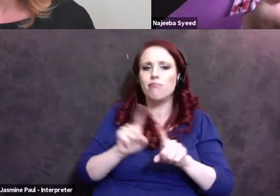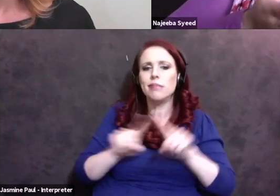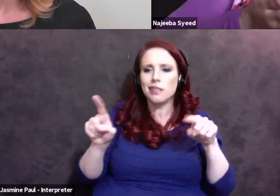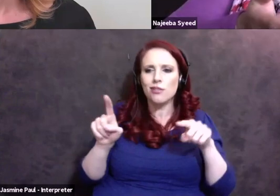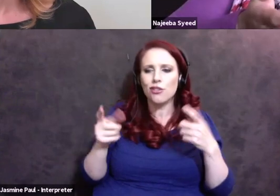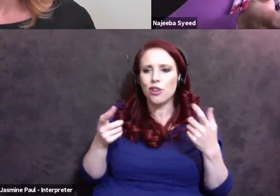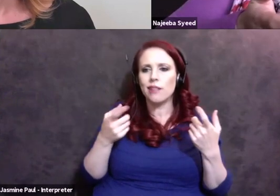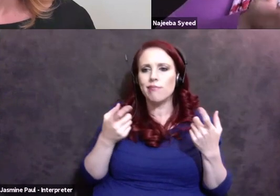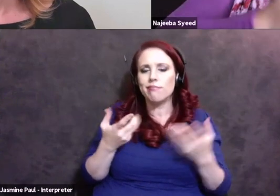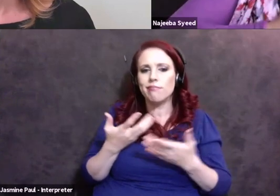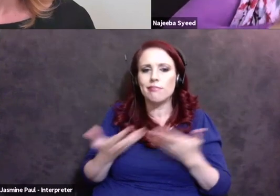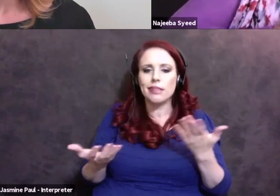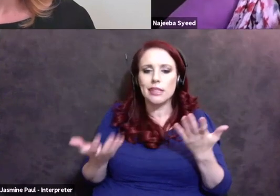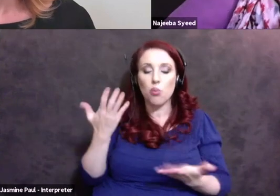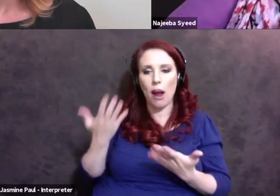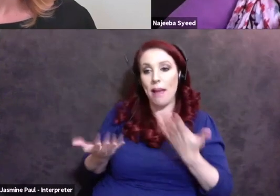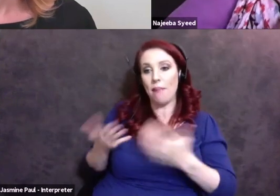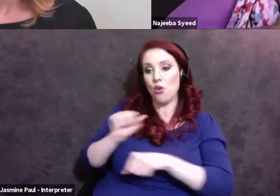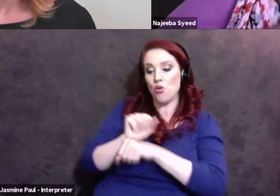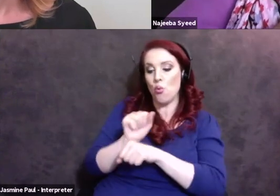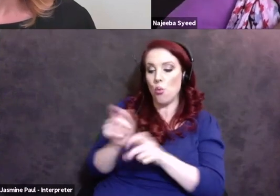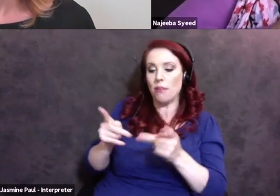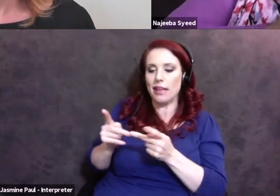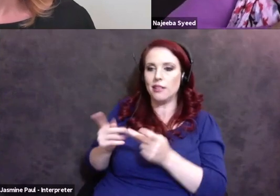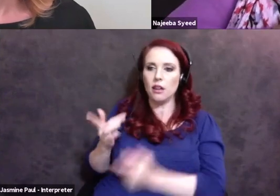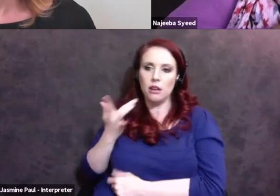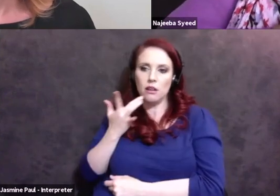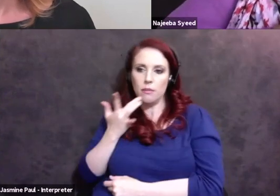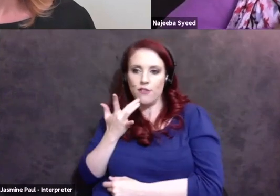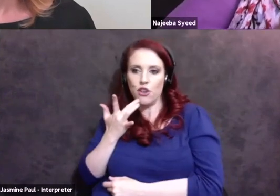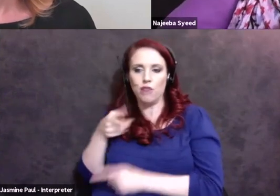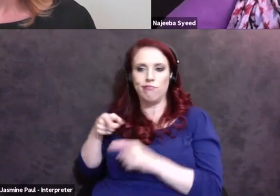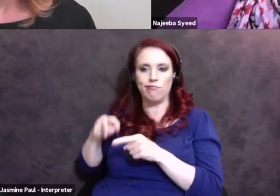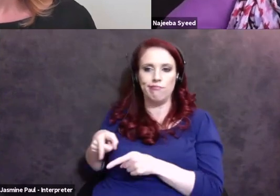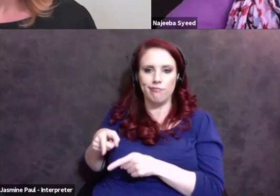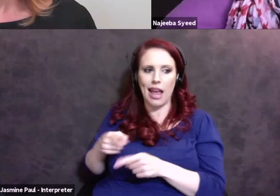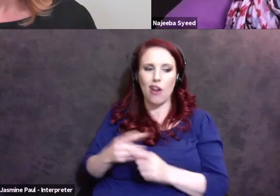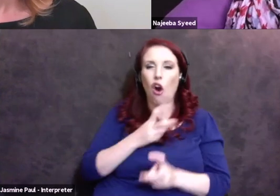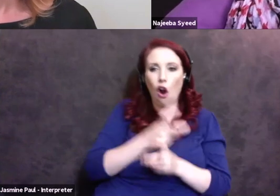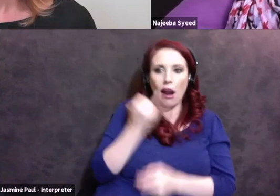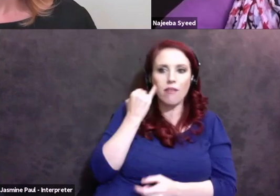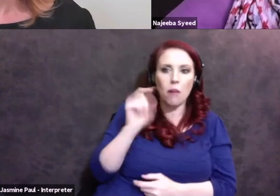or favor a different kind of practice and it is really hard when you are the only one sometimes, you know?